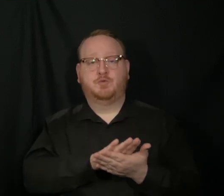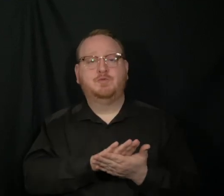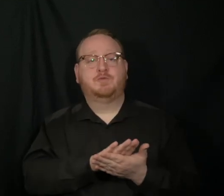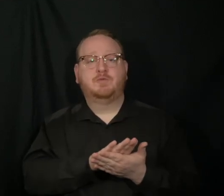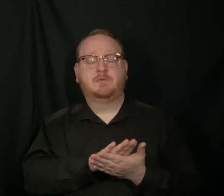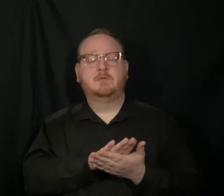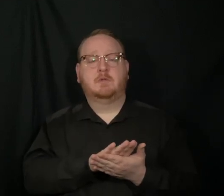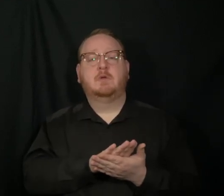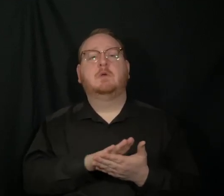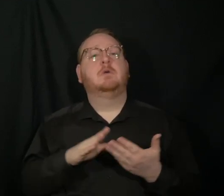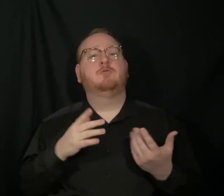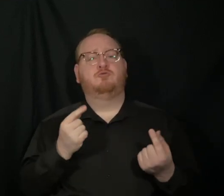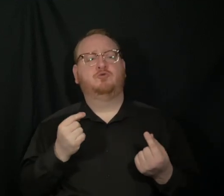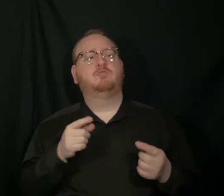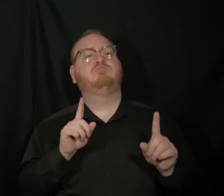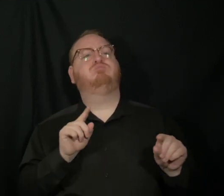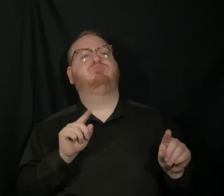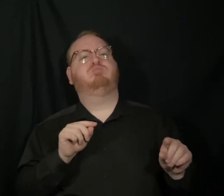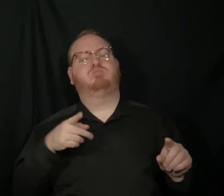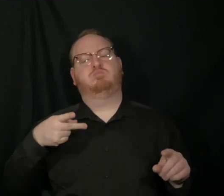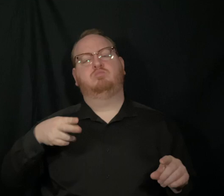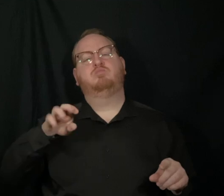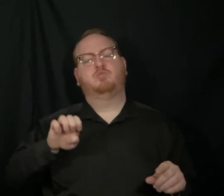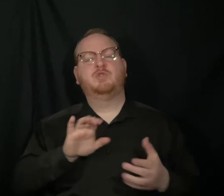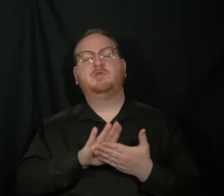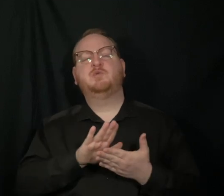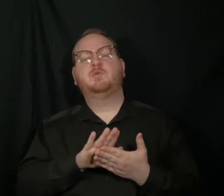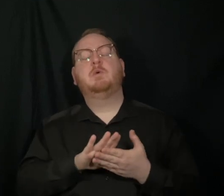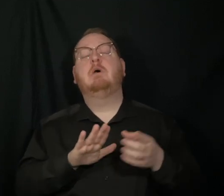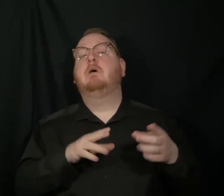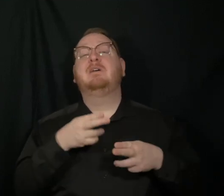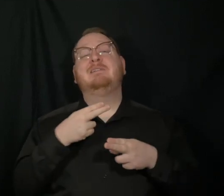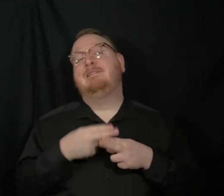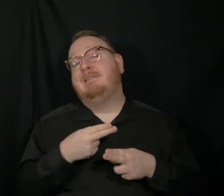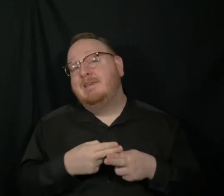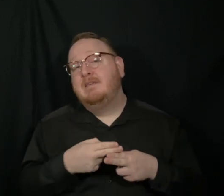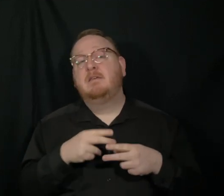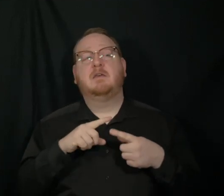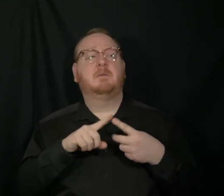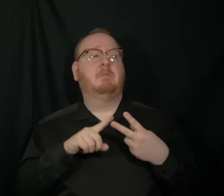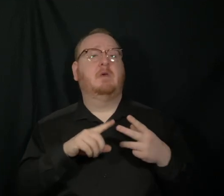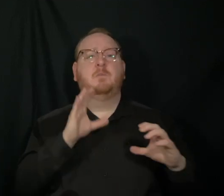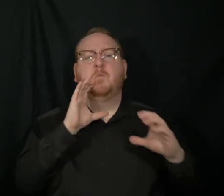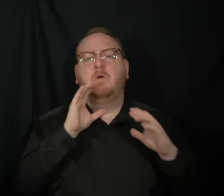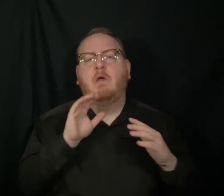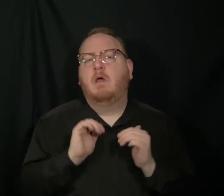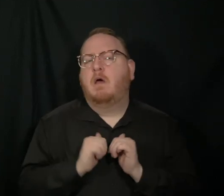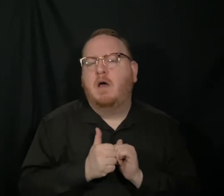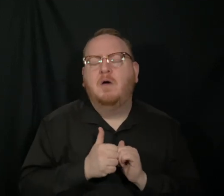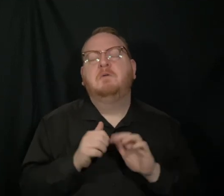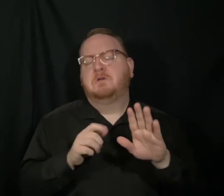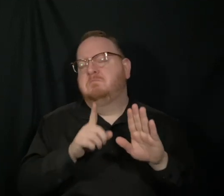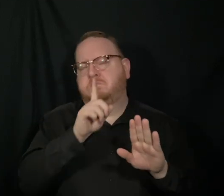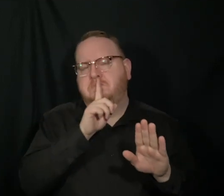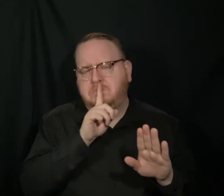program it was or what the communication mode is, right? Because that's kind of irrelevant, it's irrelevant,